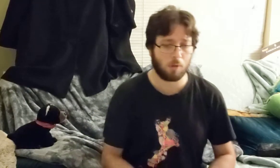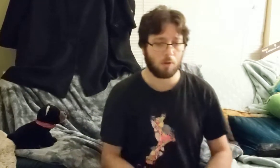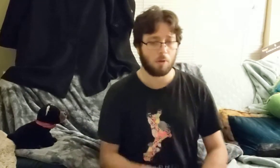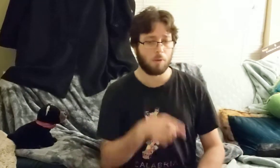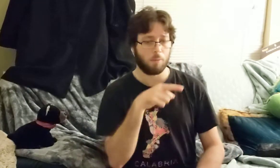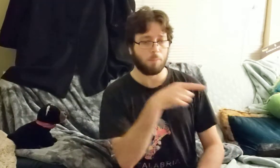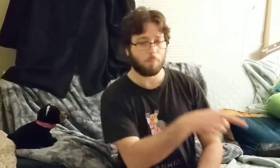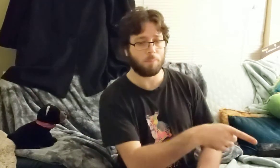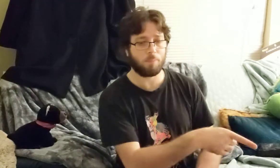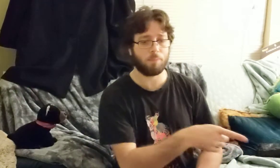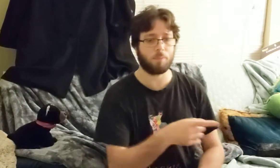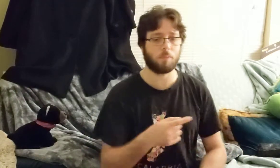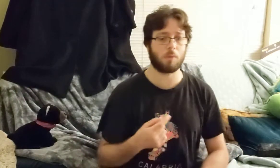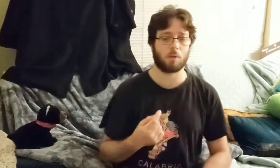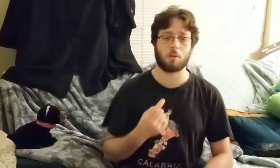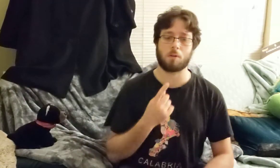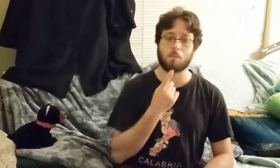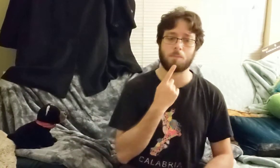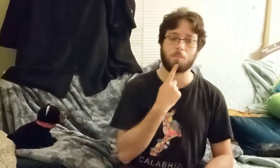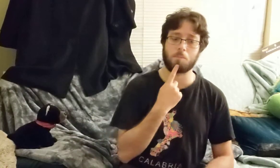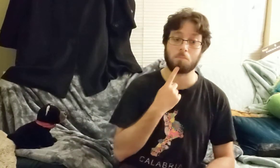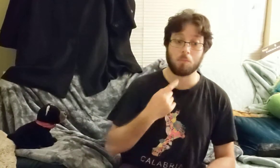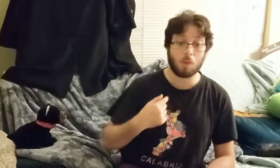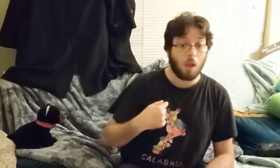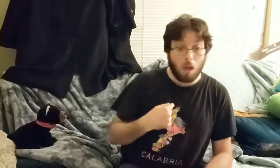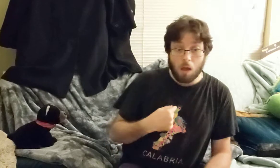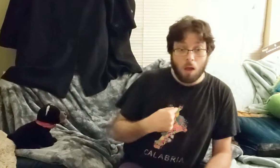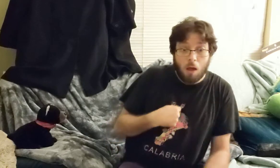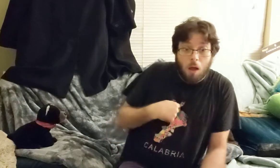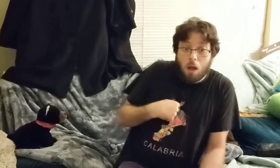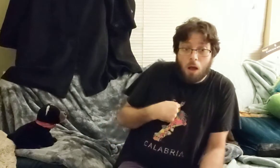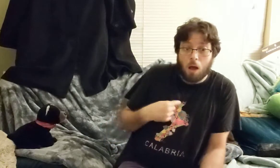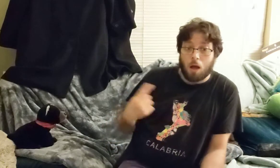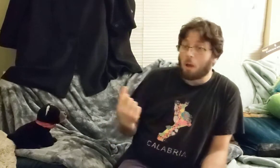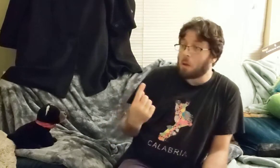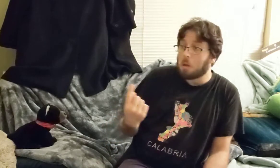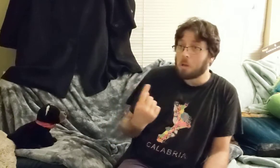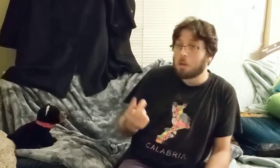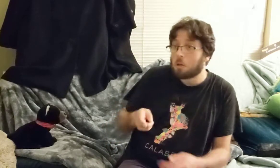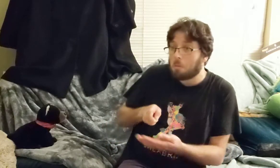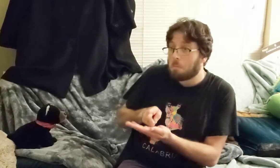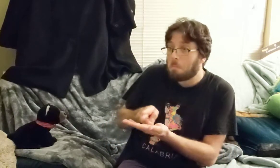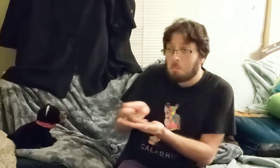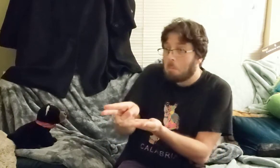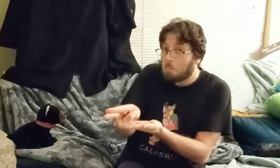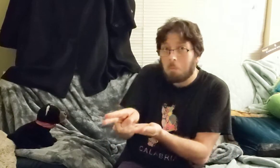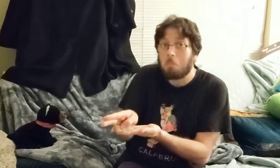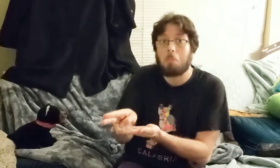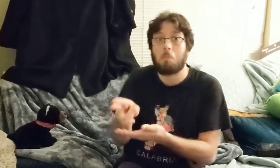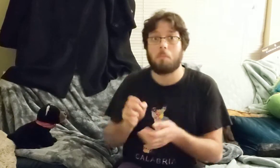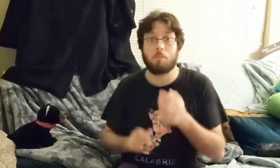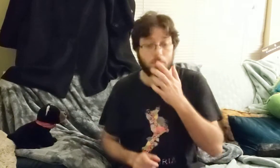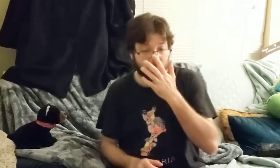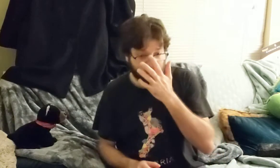IX-irish-bear SAY I JUST HONEST.